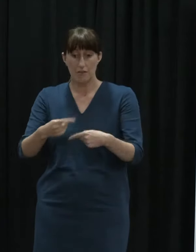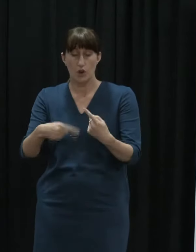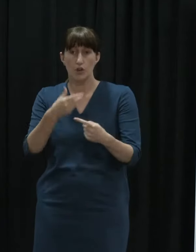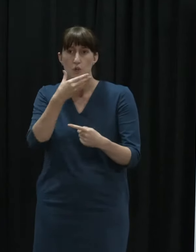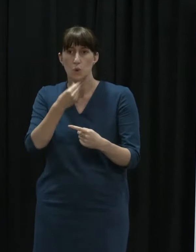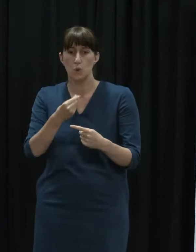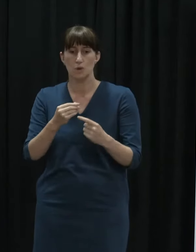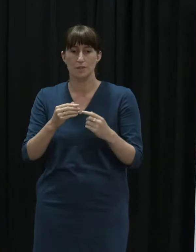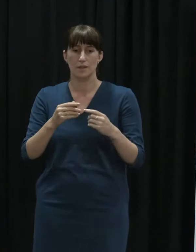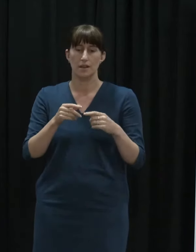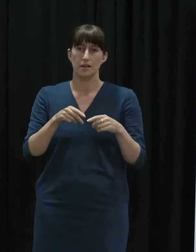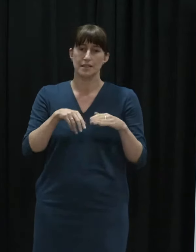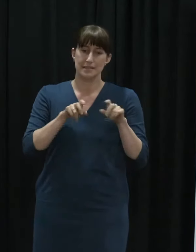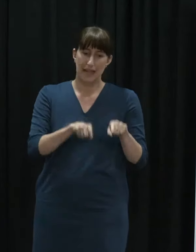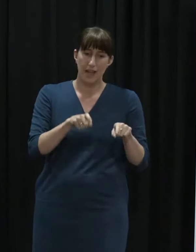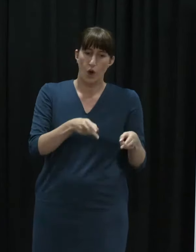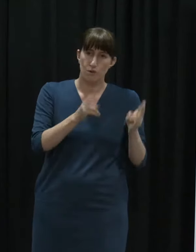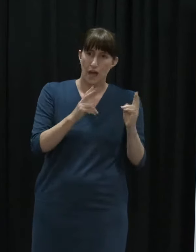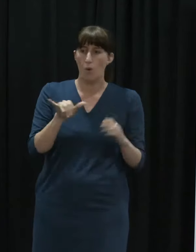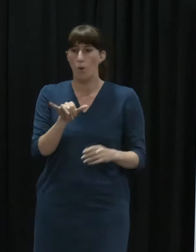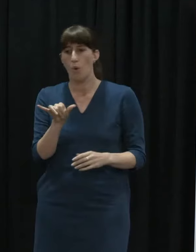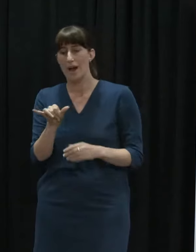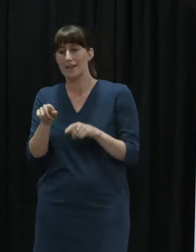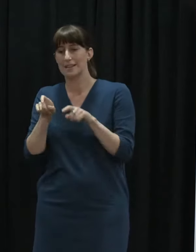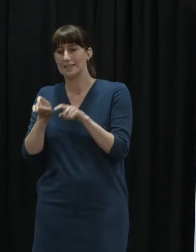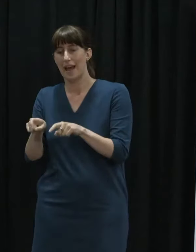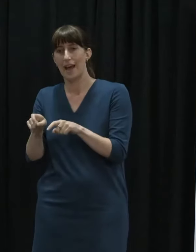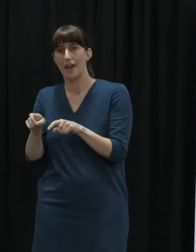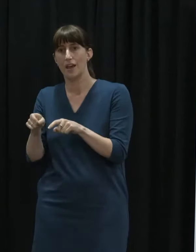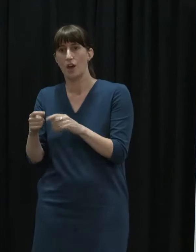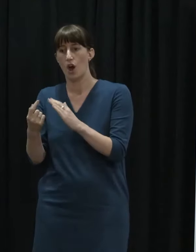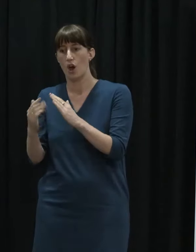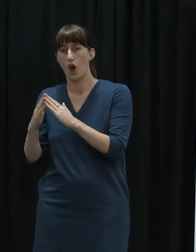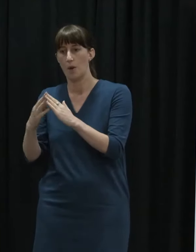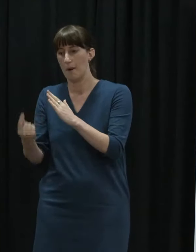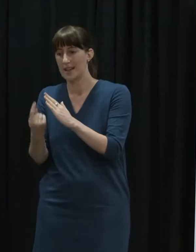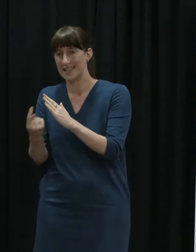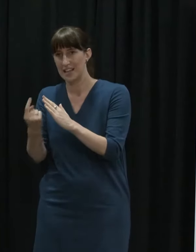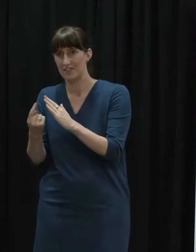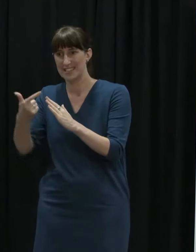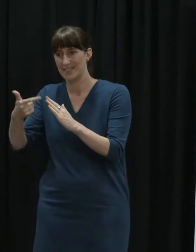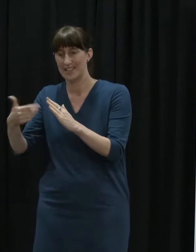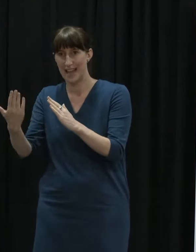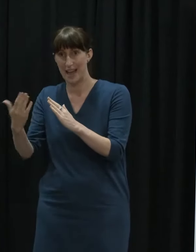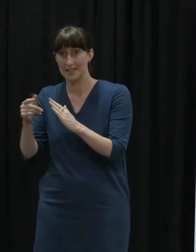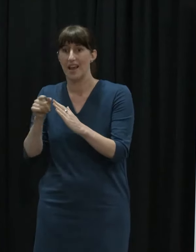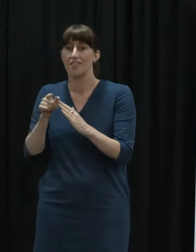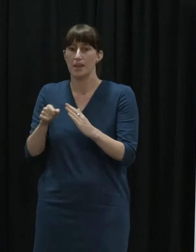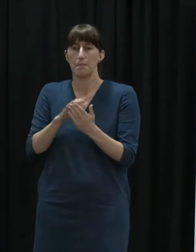domestic restrictions as low as possible. Having self-isolation is means we have a better chance of